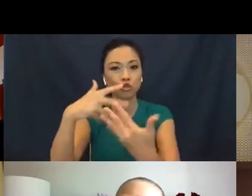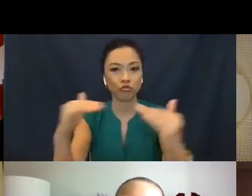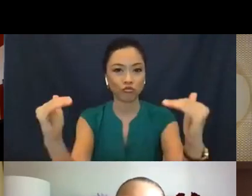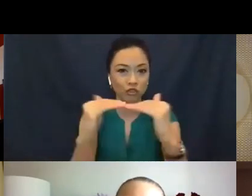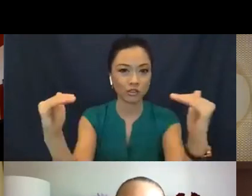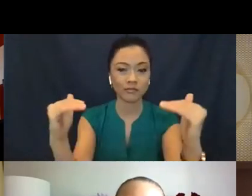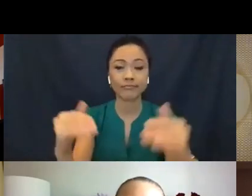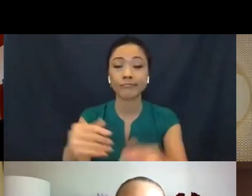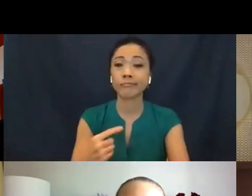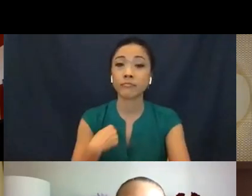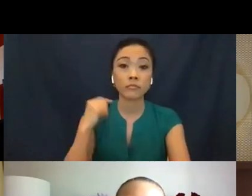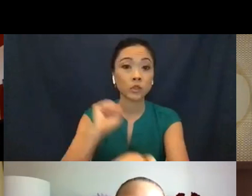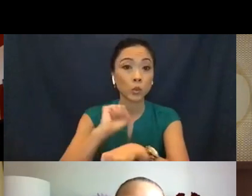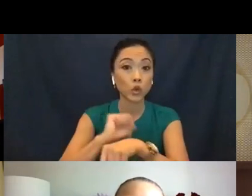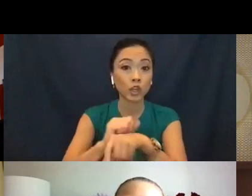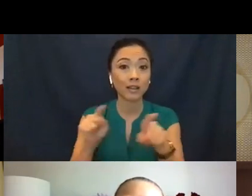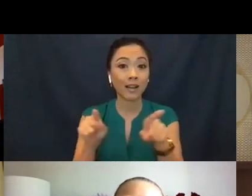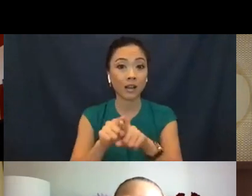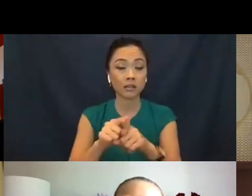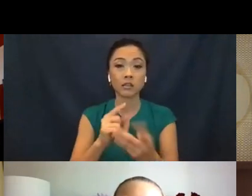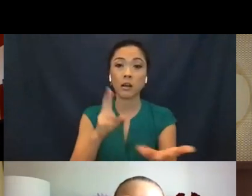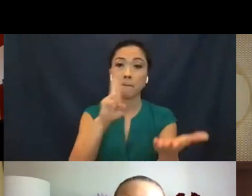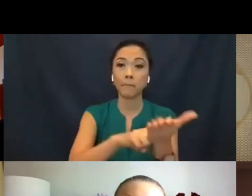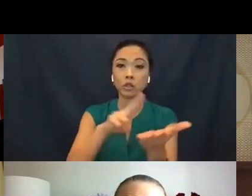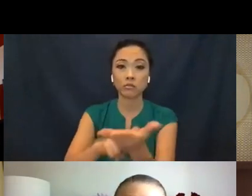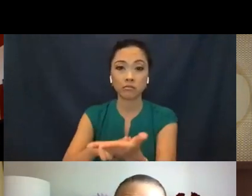agent for many years representing the Dayton Dance Company,